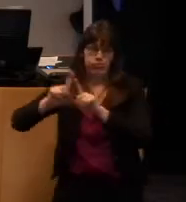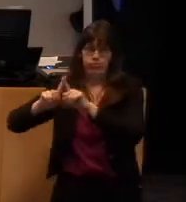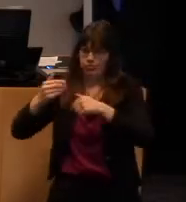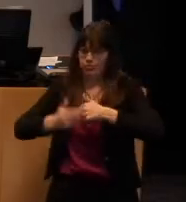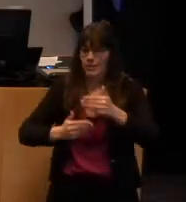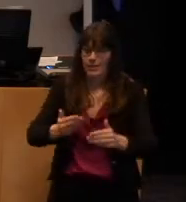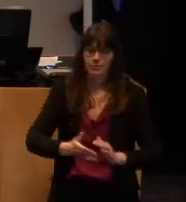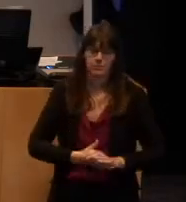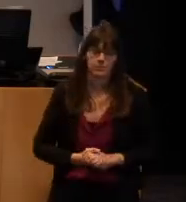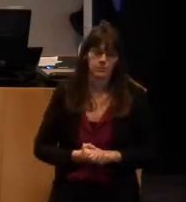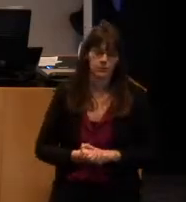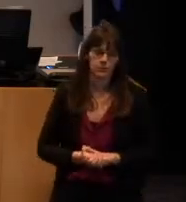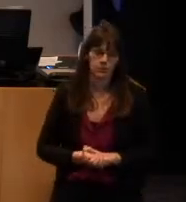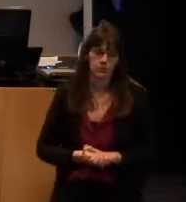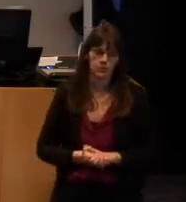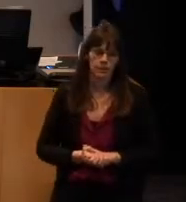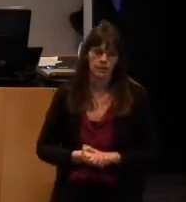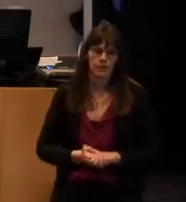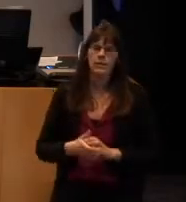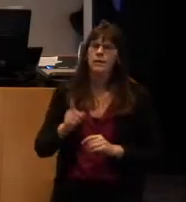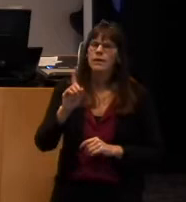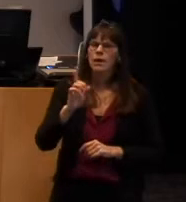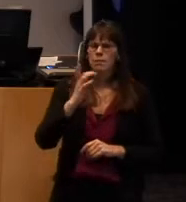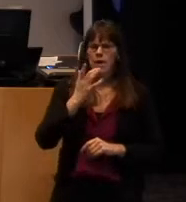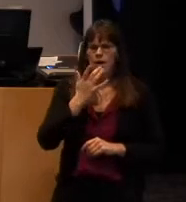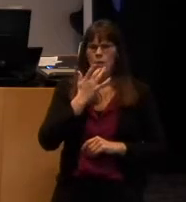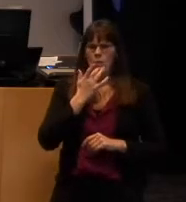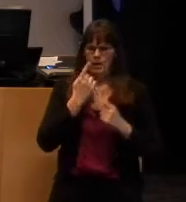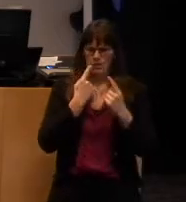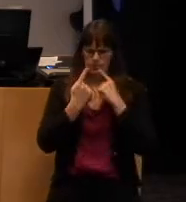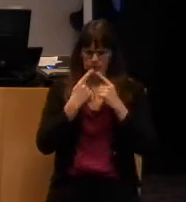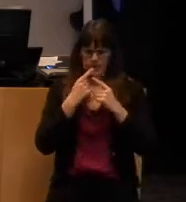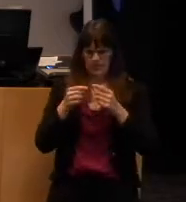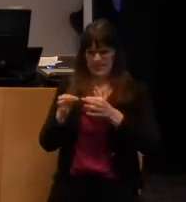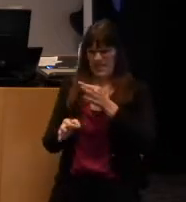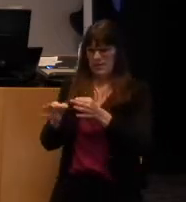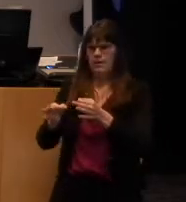Now in order to enable a discussion of which strategies VGT interpreters use,